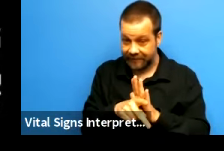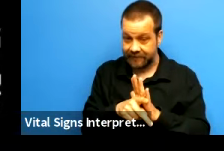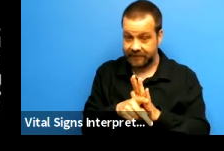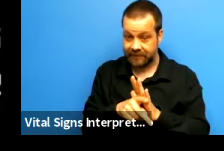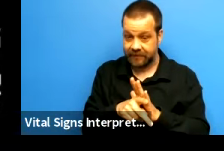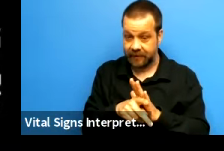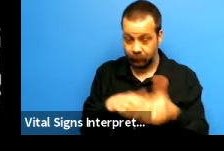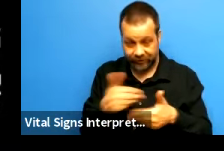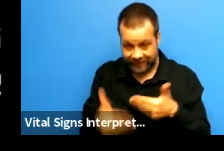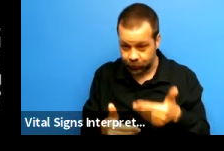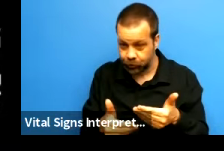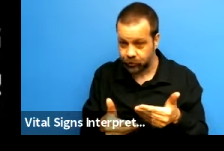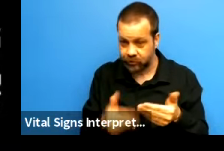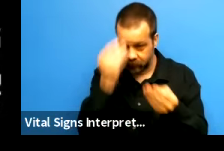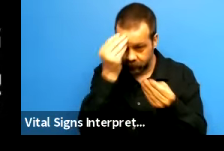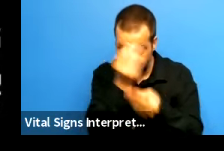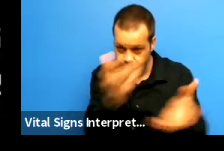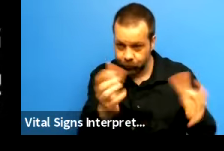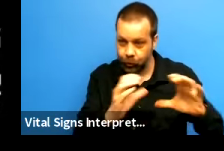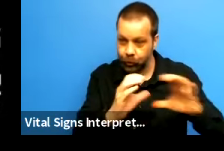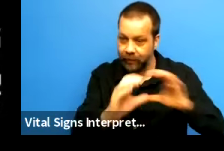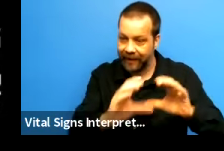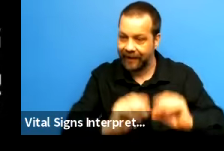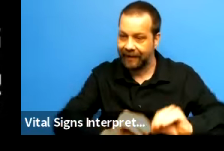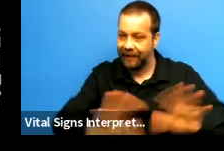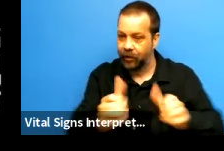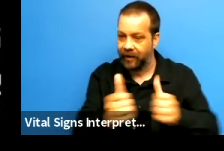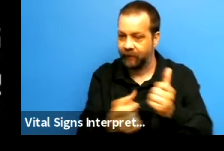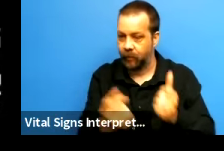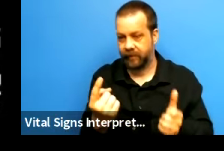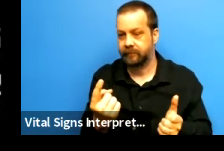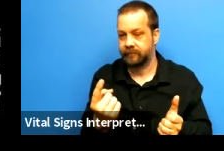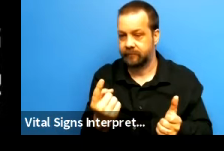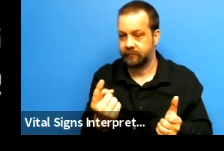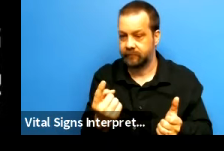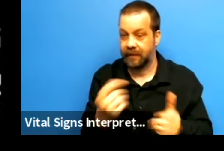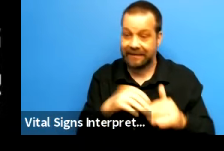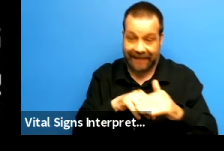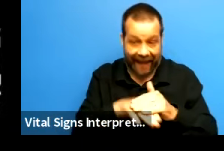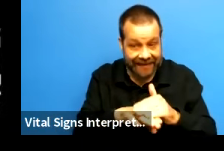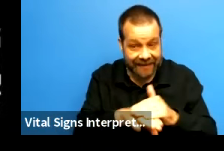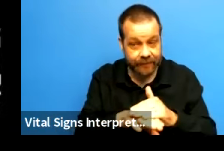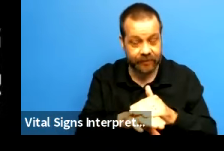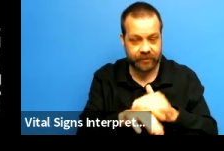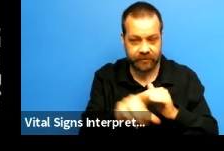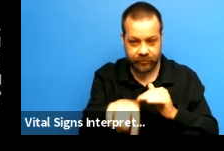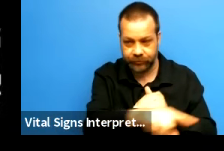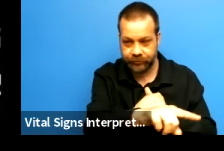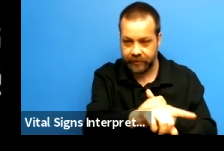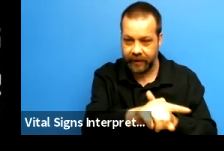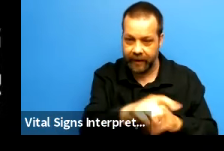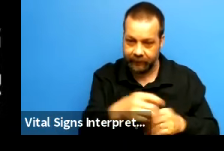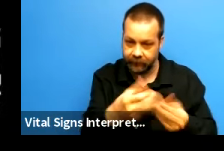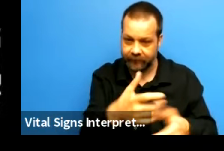making sure that materials are accessible and available to the folks that need it the most.